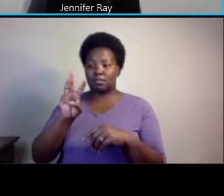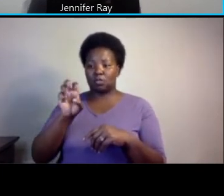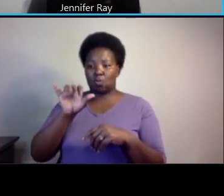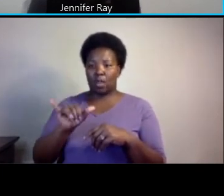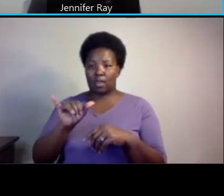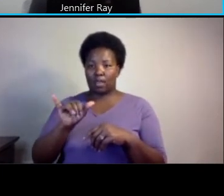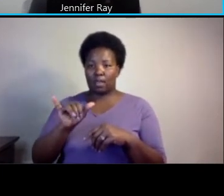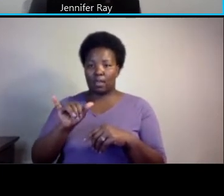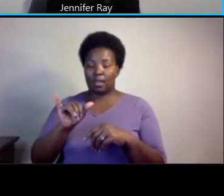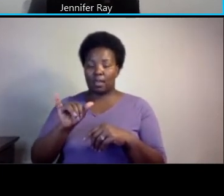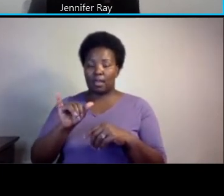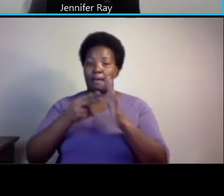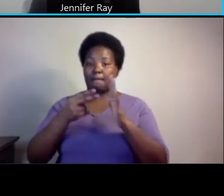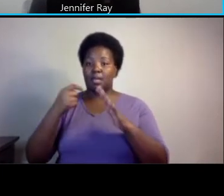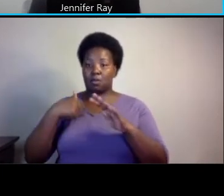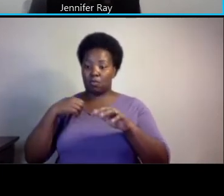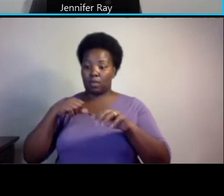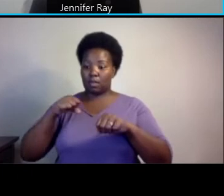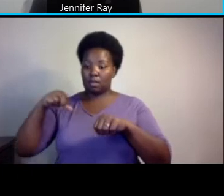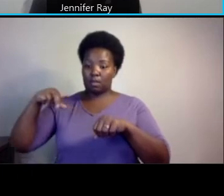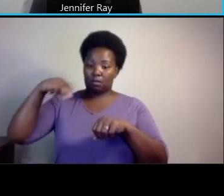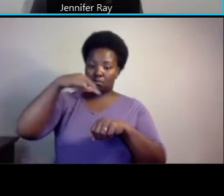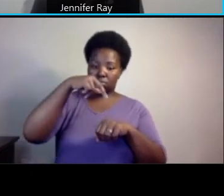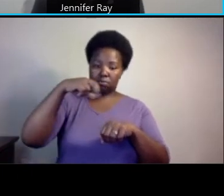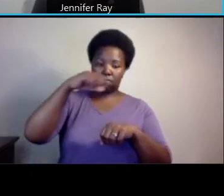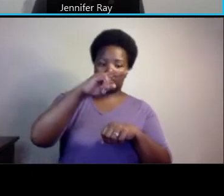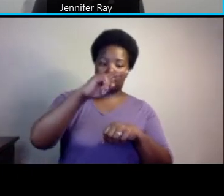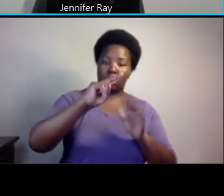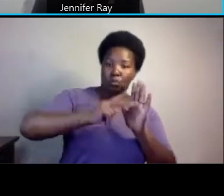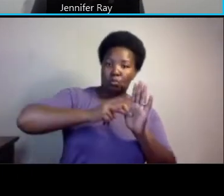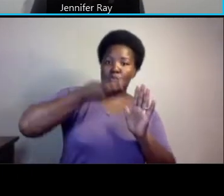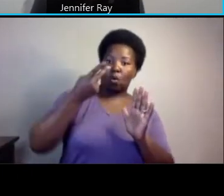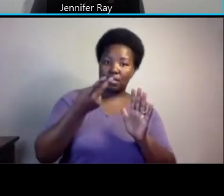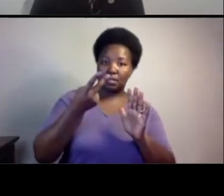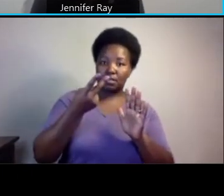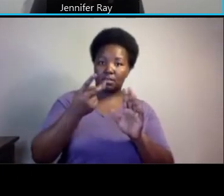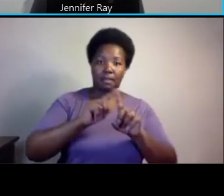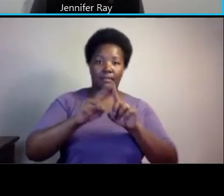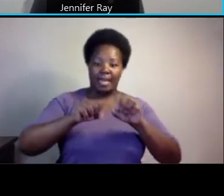which means cyclists won't do it they'll just go on the sidewalk the road would be narrowed